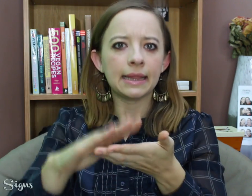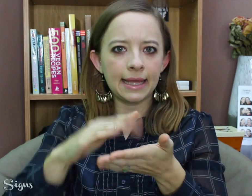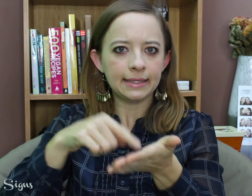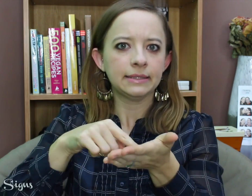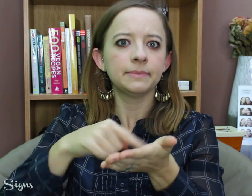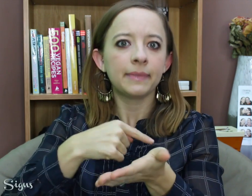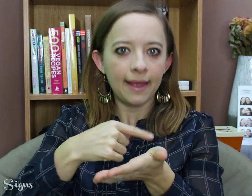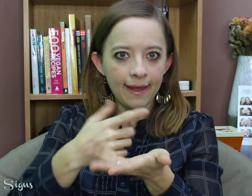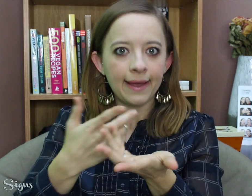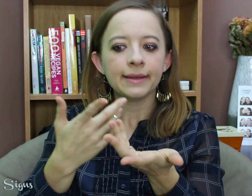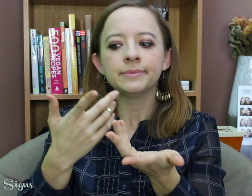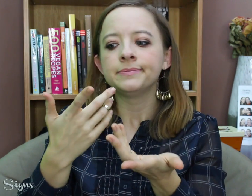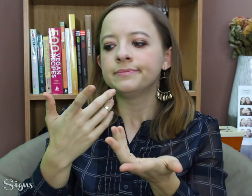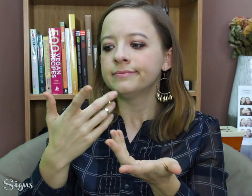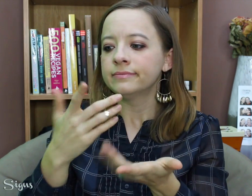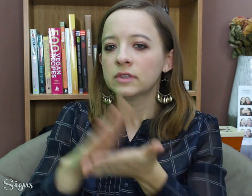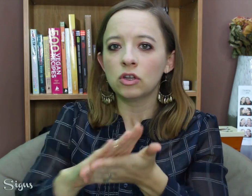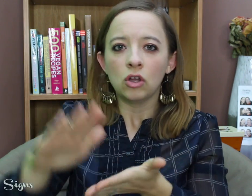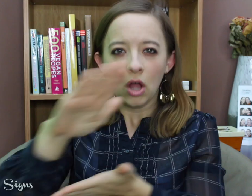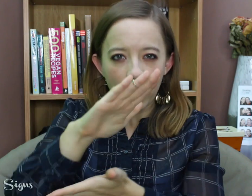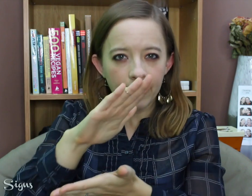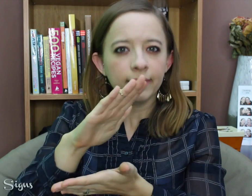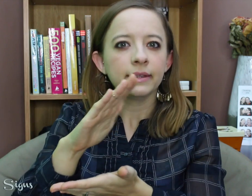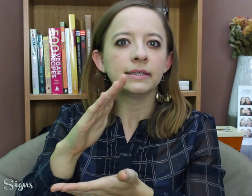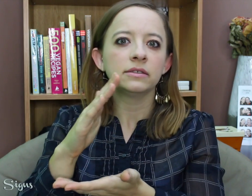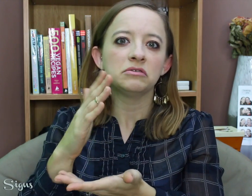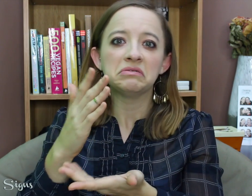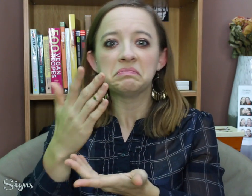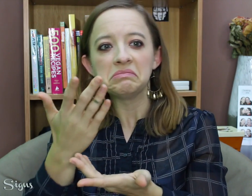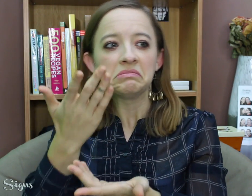typically has a lower pay scale. Umm